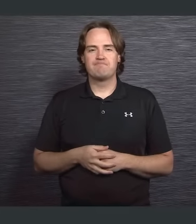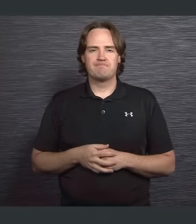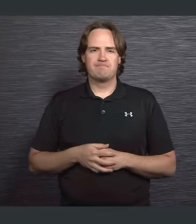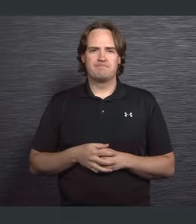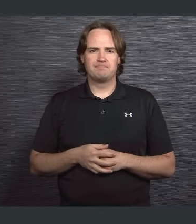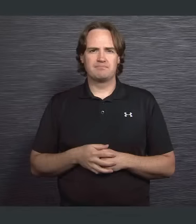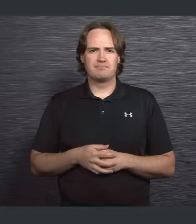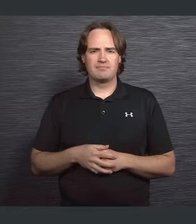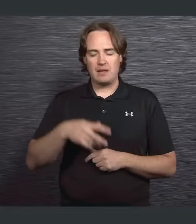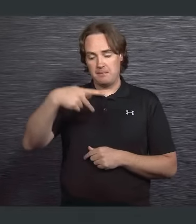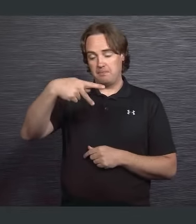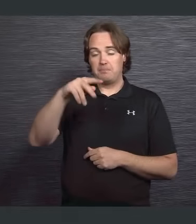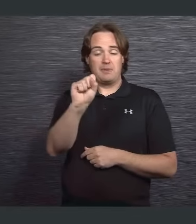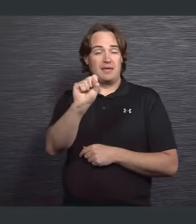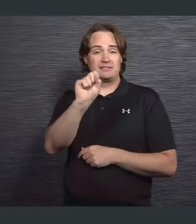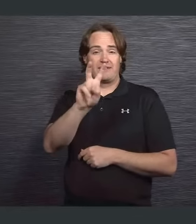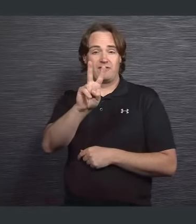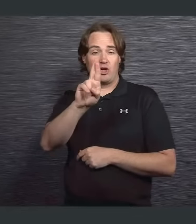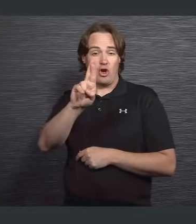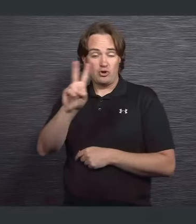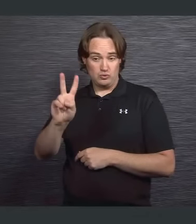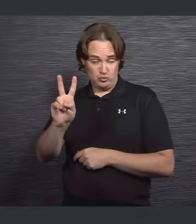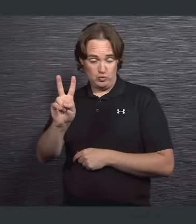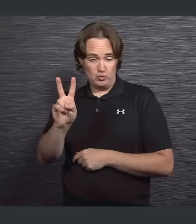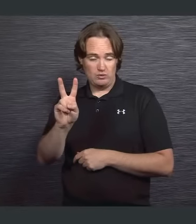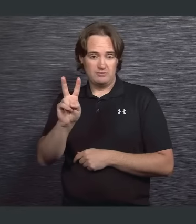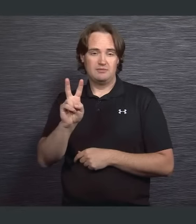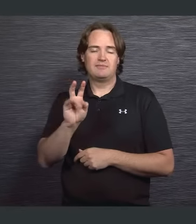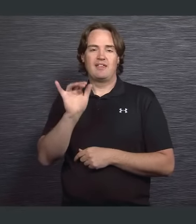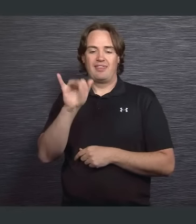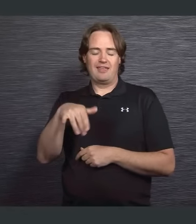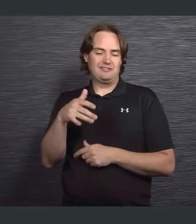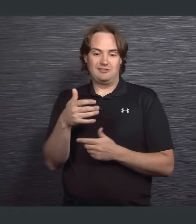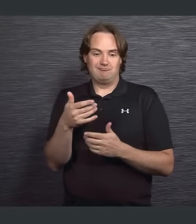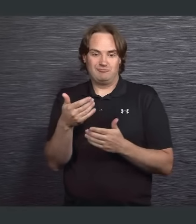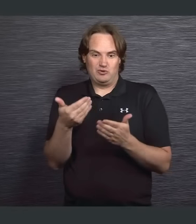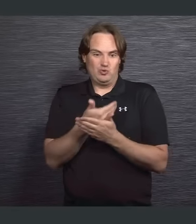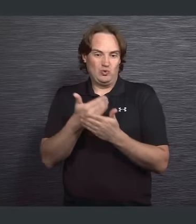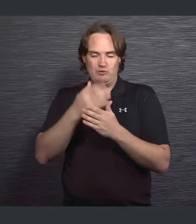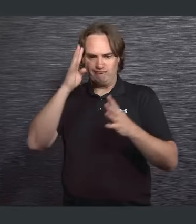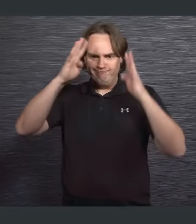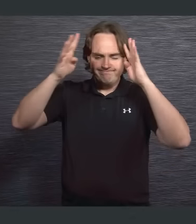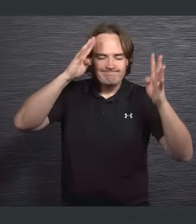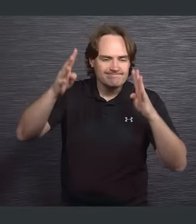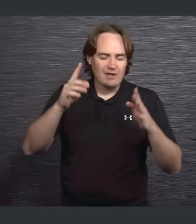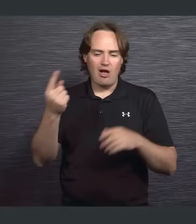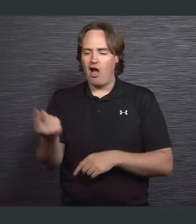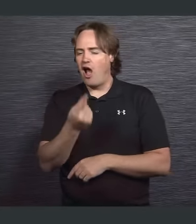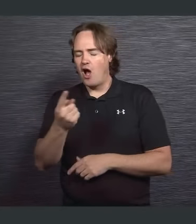PS VR2 is just the latest example of innovation from PlayStation. We're always challenging ourselves